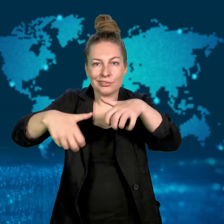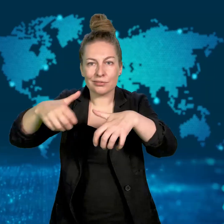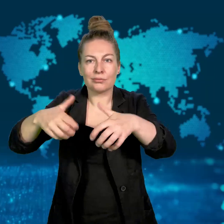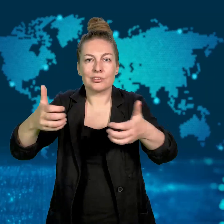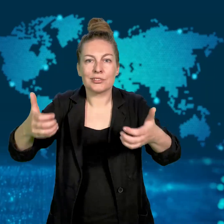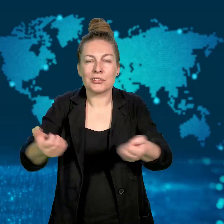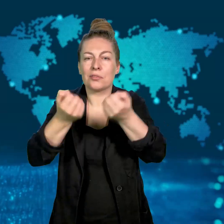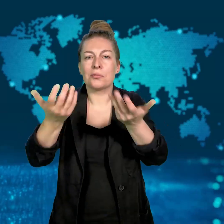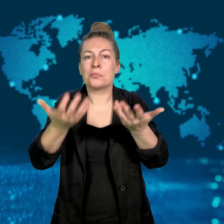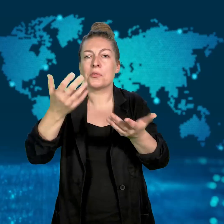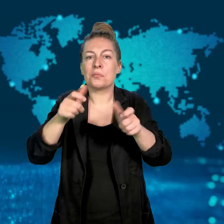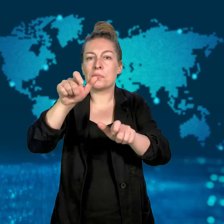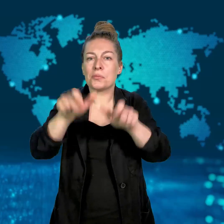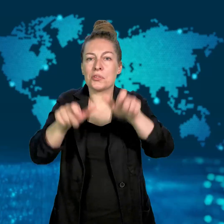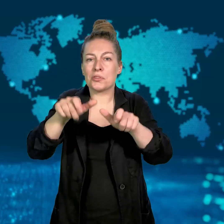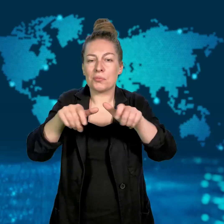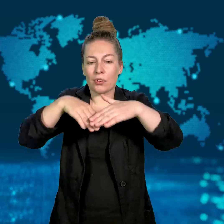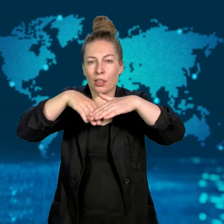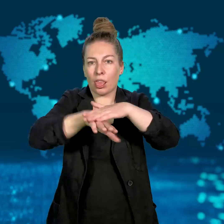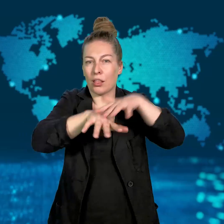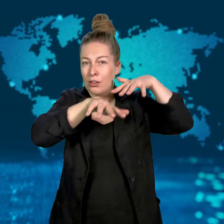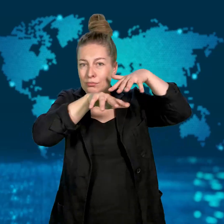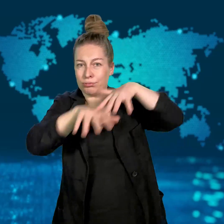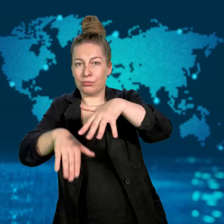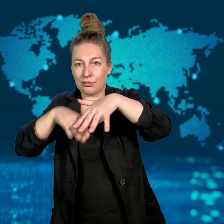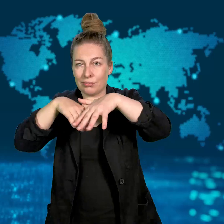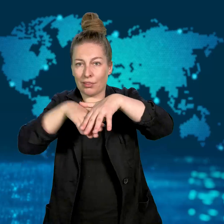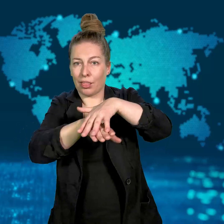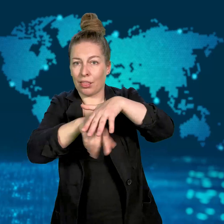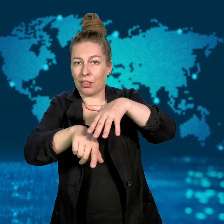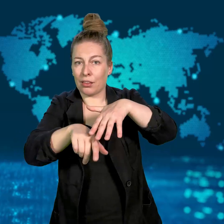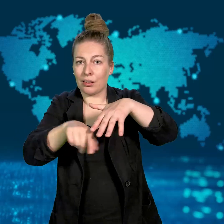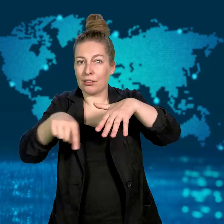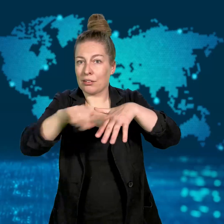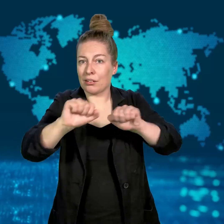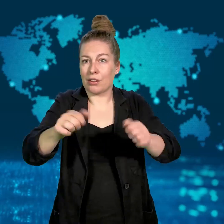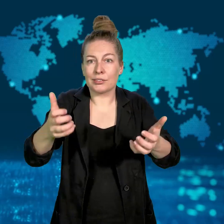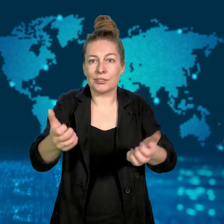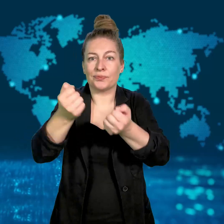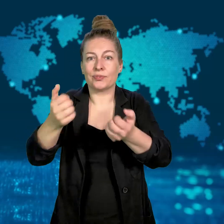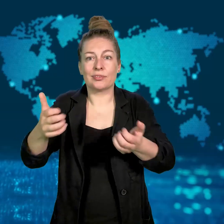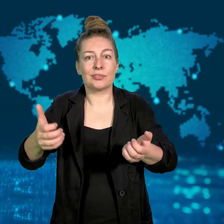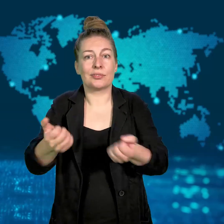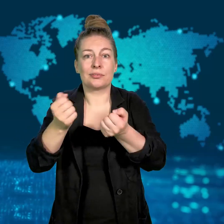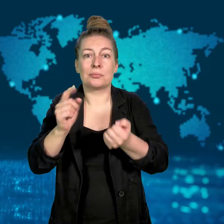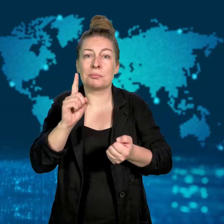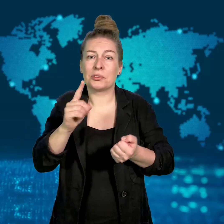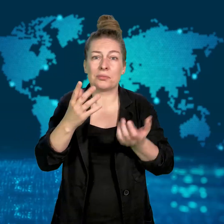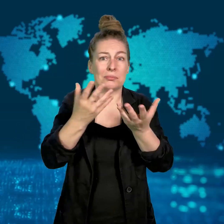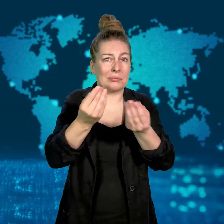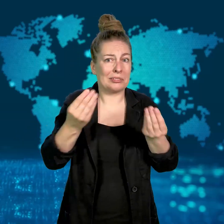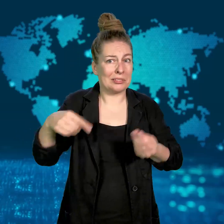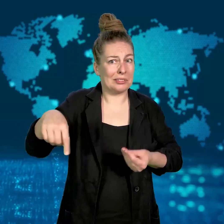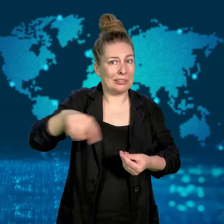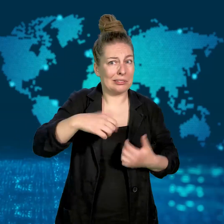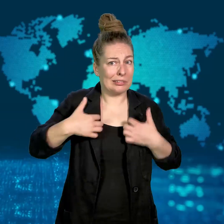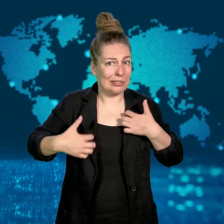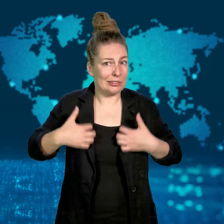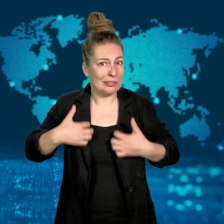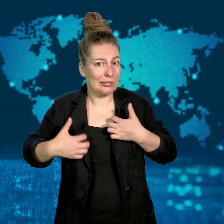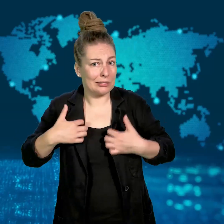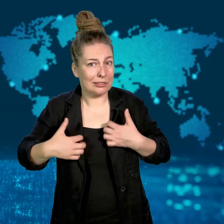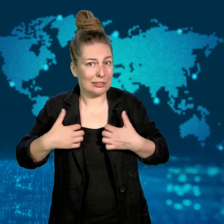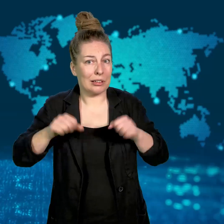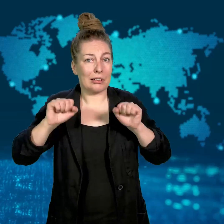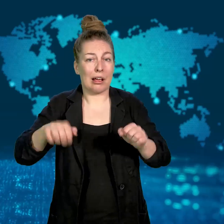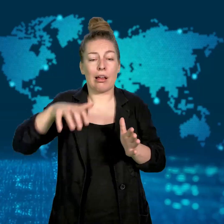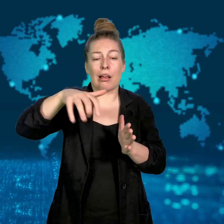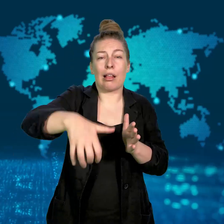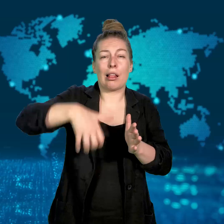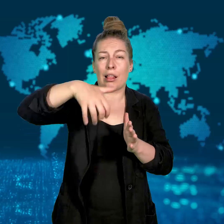The military is delivering earth-moving equipment to help in the search for survivors,